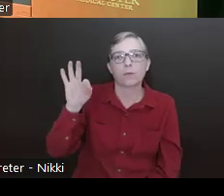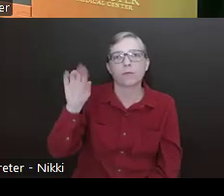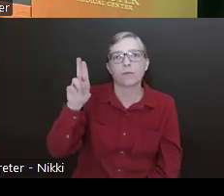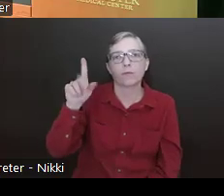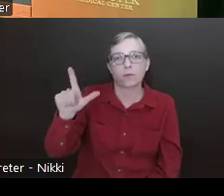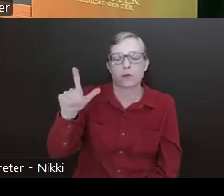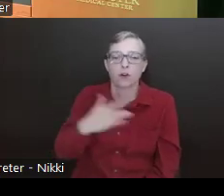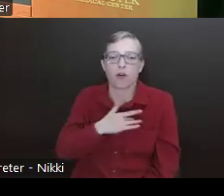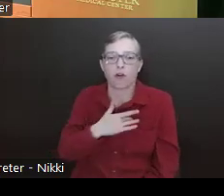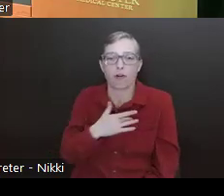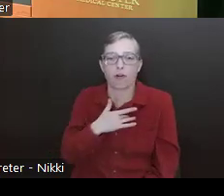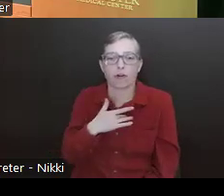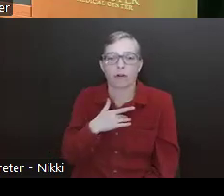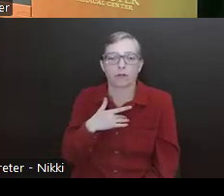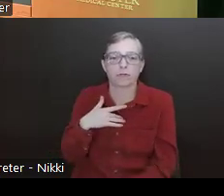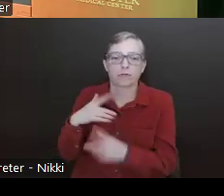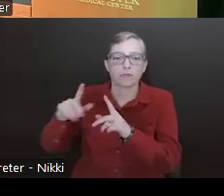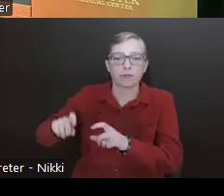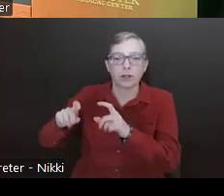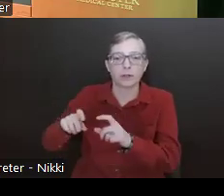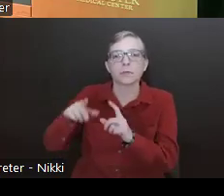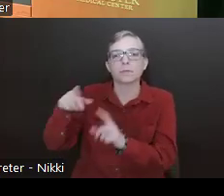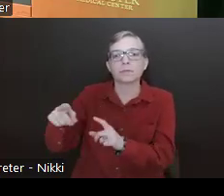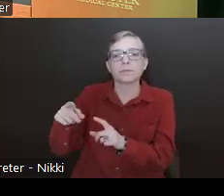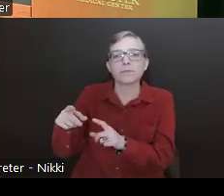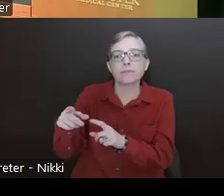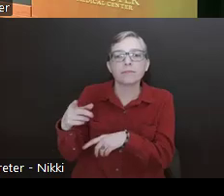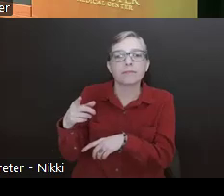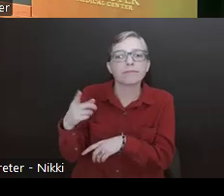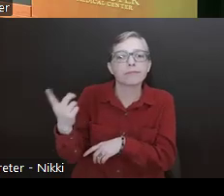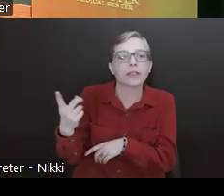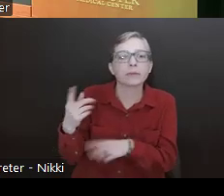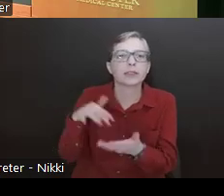patients done by Bruce Roman and colleagues at the University of Pittsburgh and we did late inclass